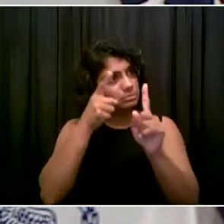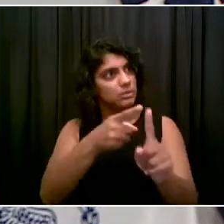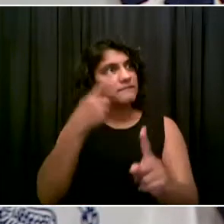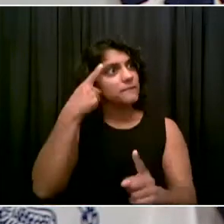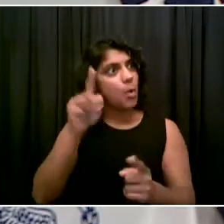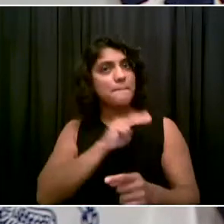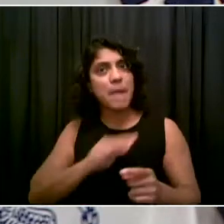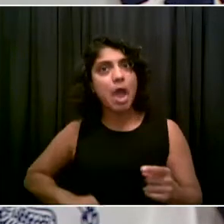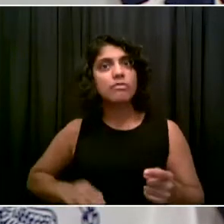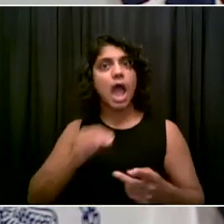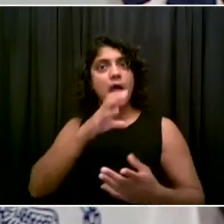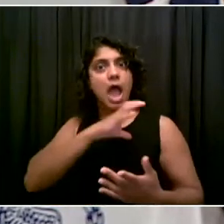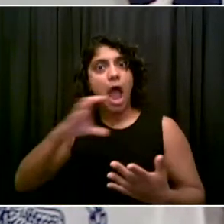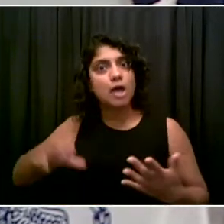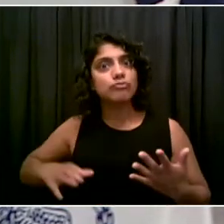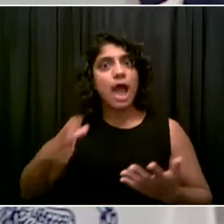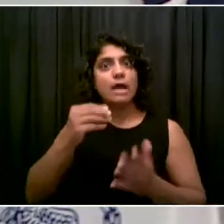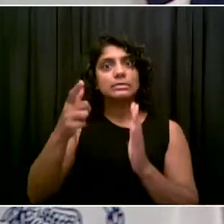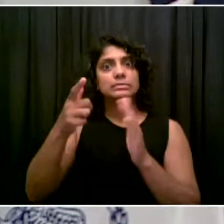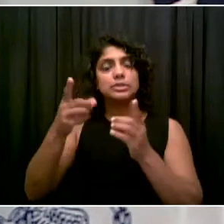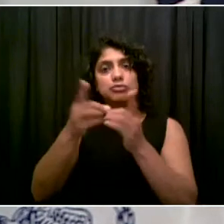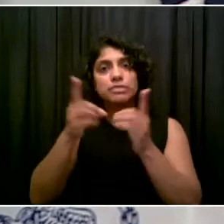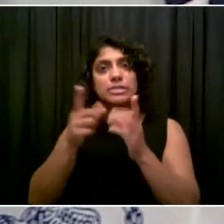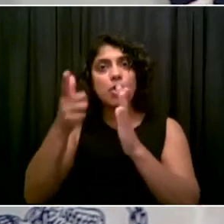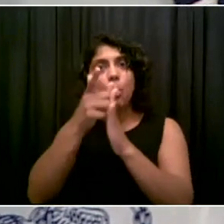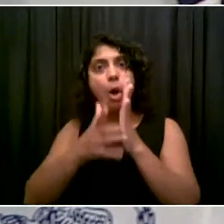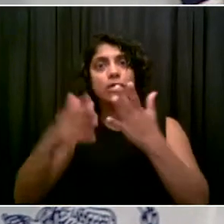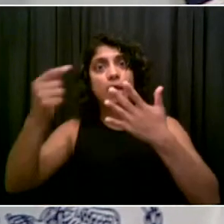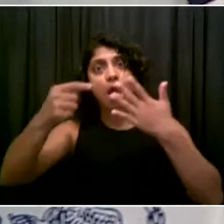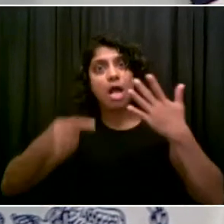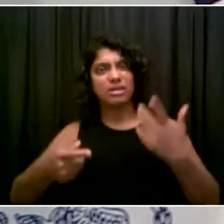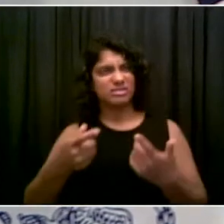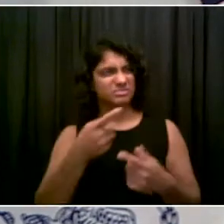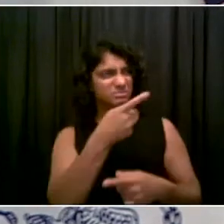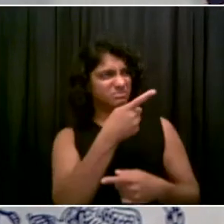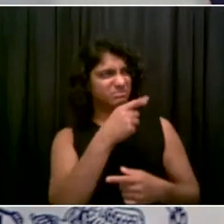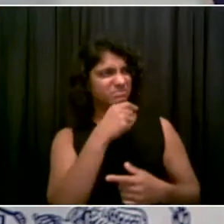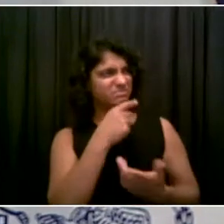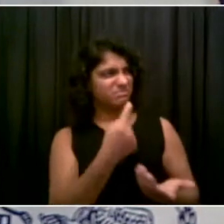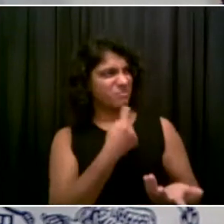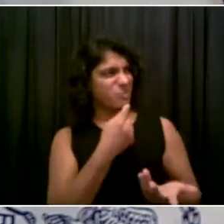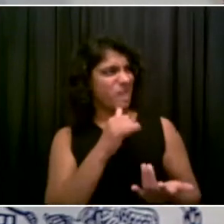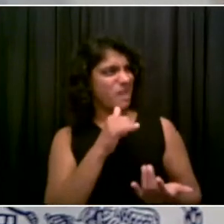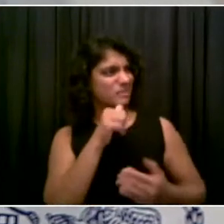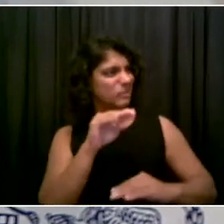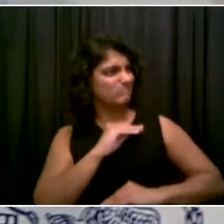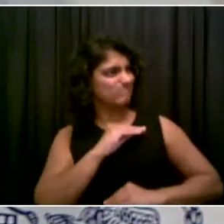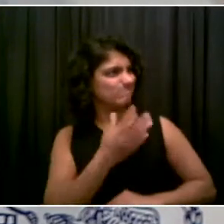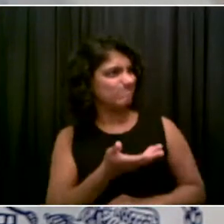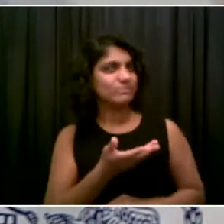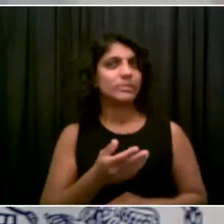SELECTION GIVEN THAT THIS IS A MAYORAL ELECTION AND MAJOR NEW YORK CITY POSTS?